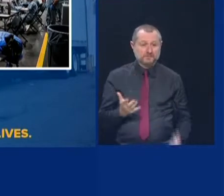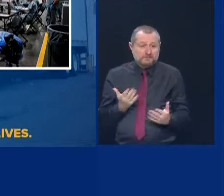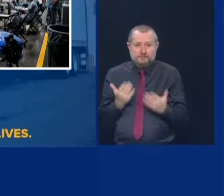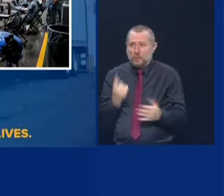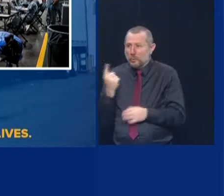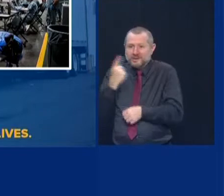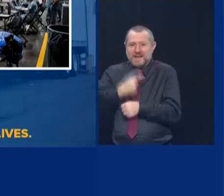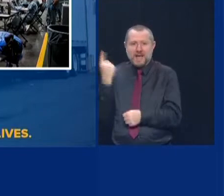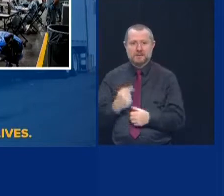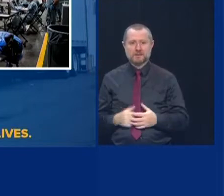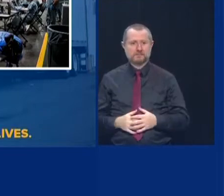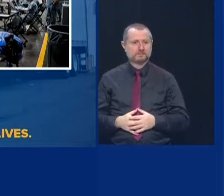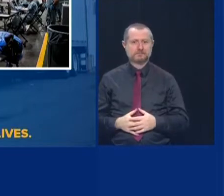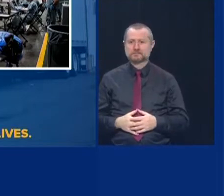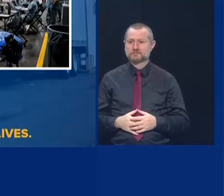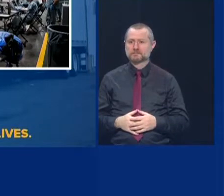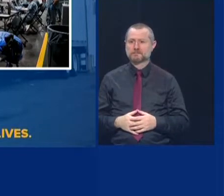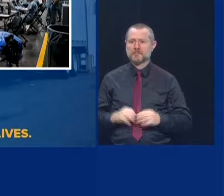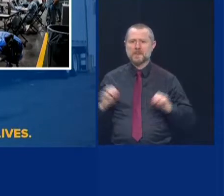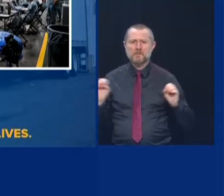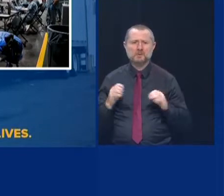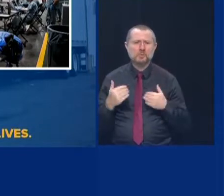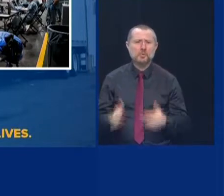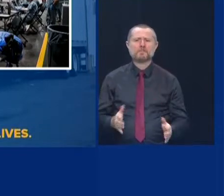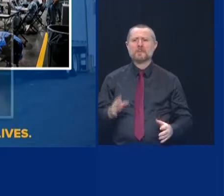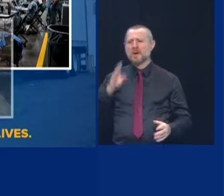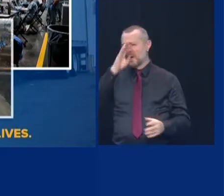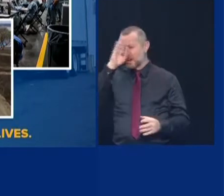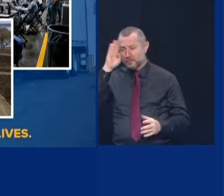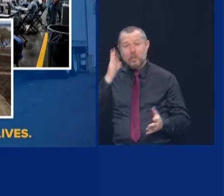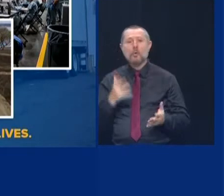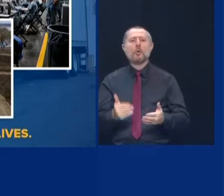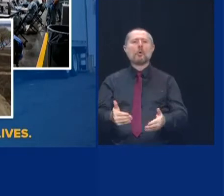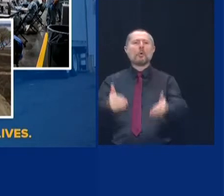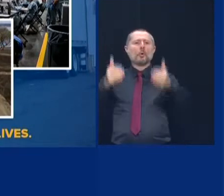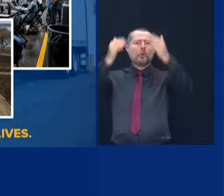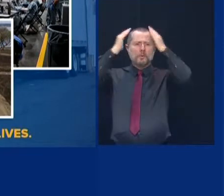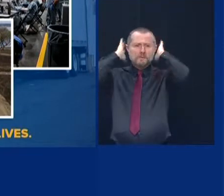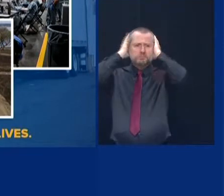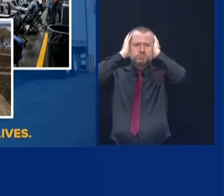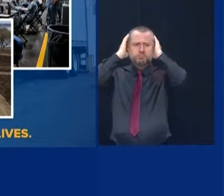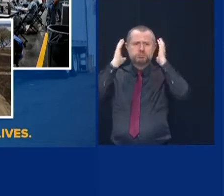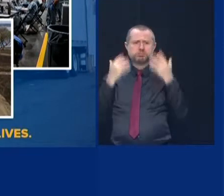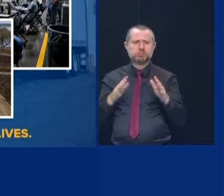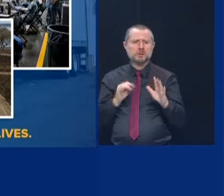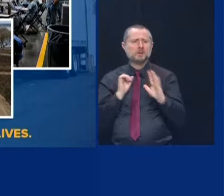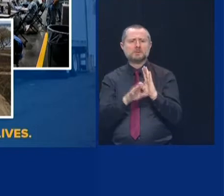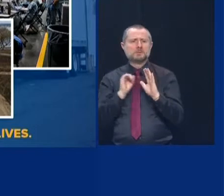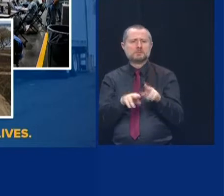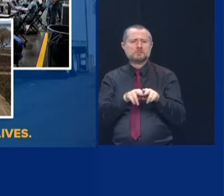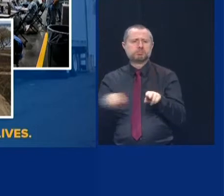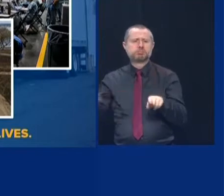800 PEOPLE DIED ON ONE DAY.